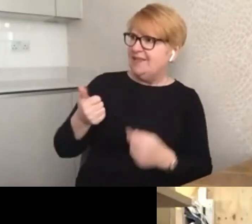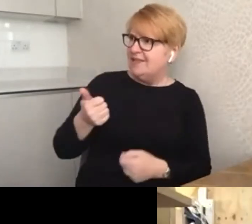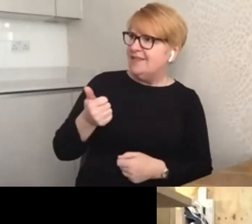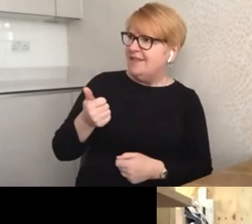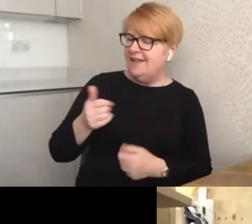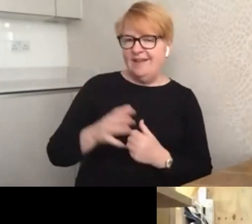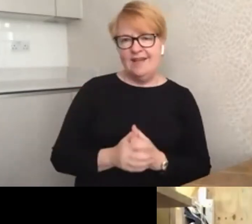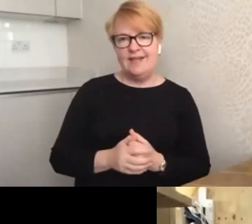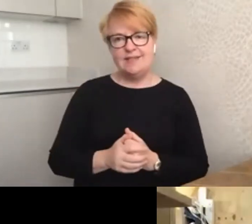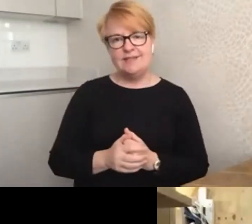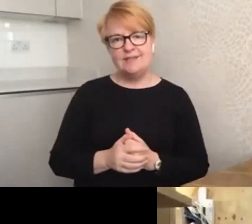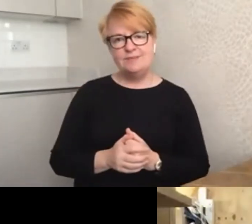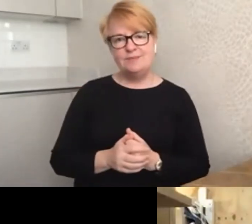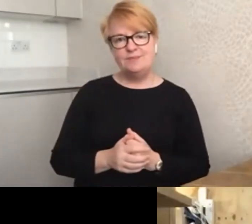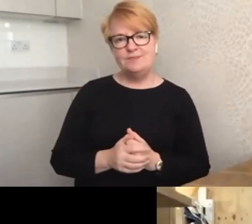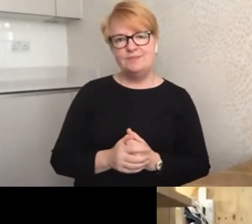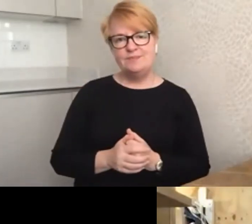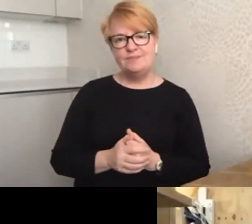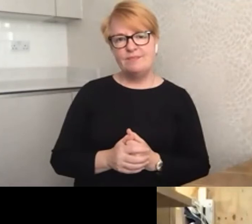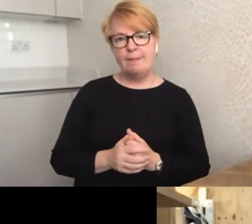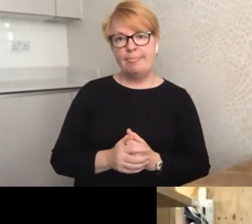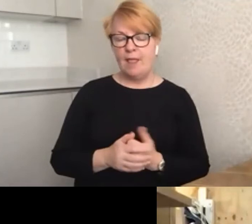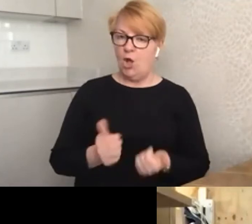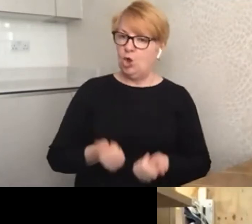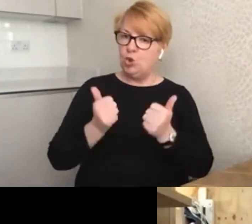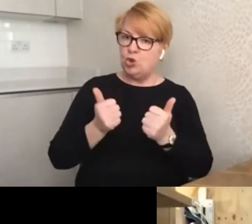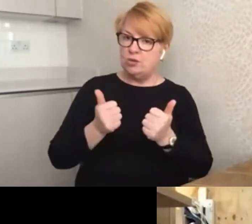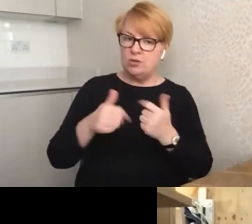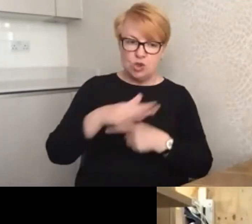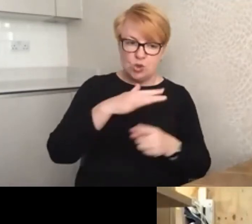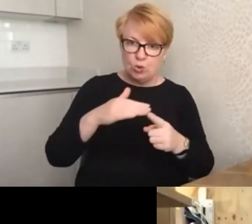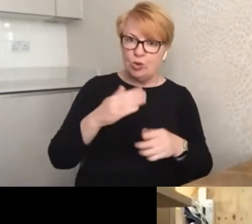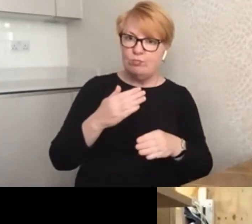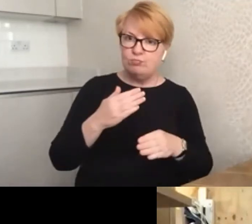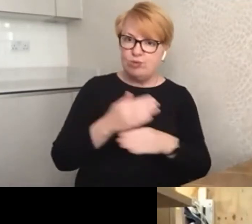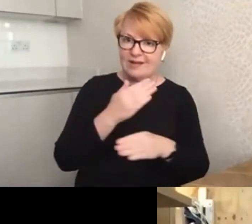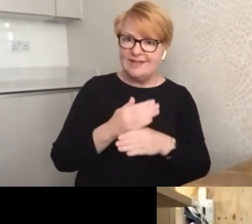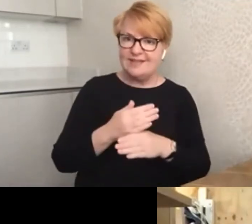And artists that are really good at social practice are so good at the social relationships.